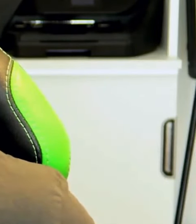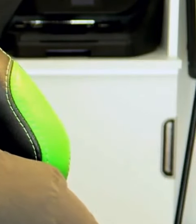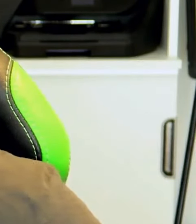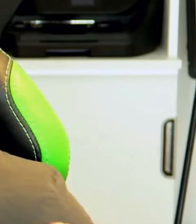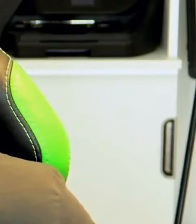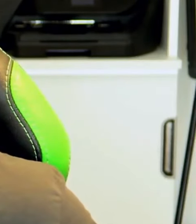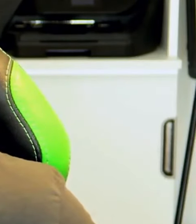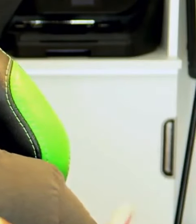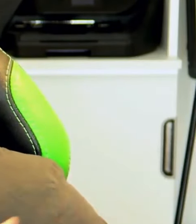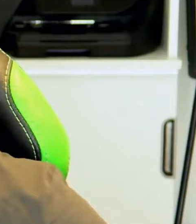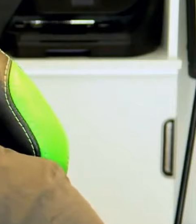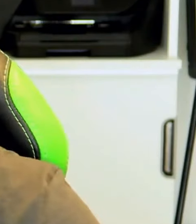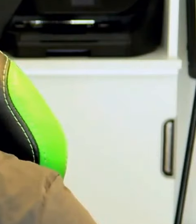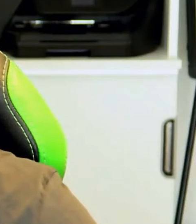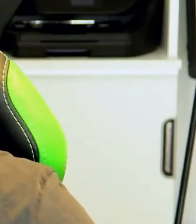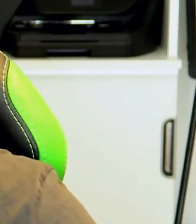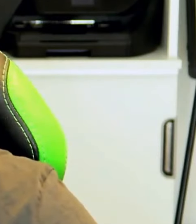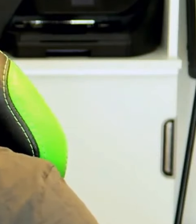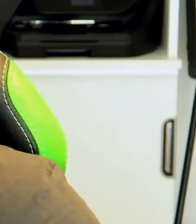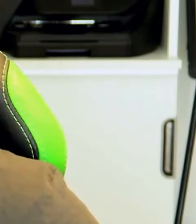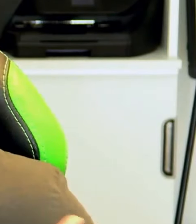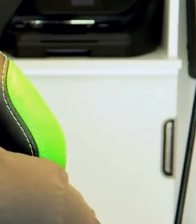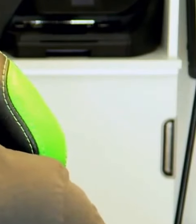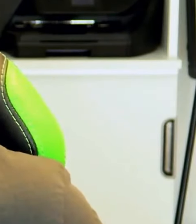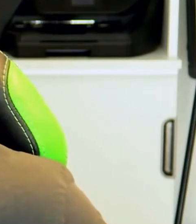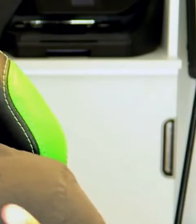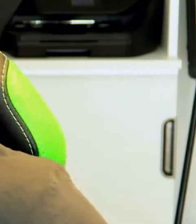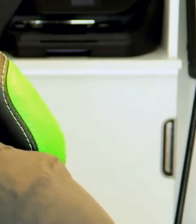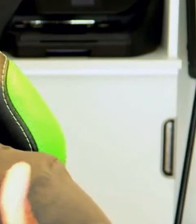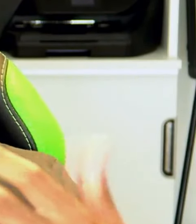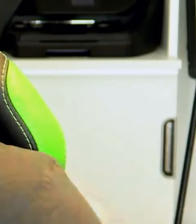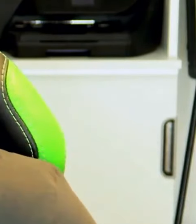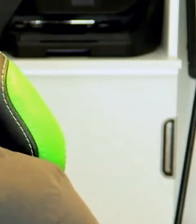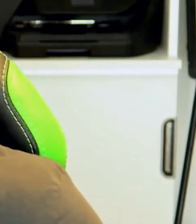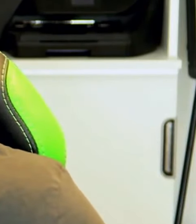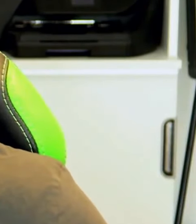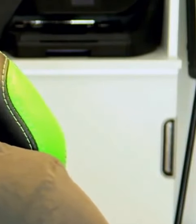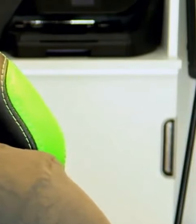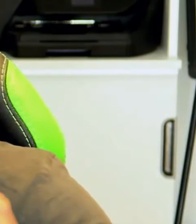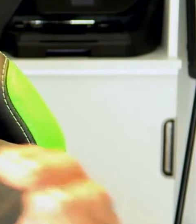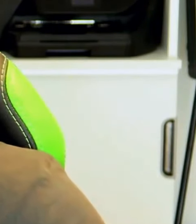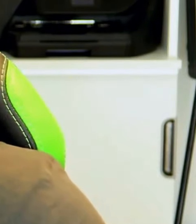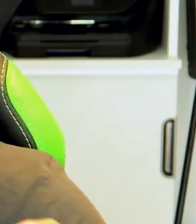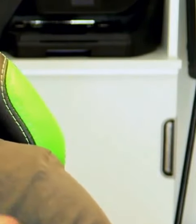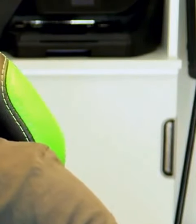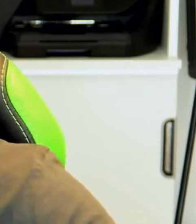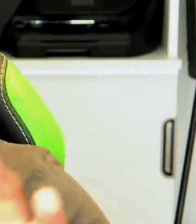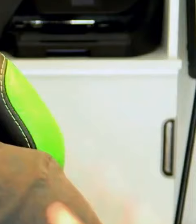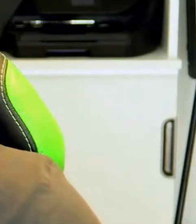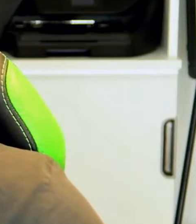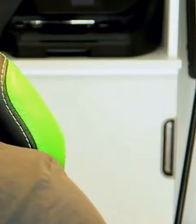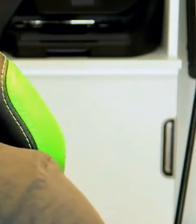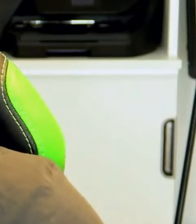EXPLAIN A LITTLE BIT ABOUT MYSELF AND MY RELATIONSHIP IN HISTORY WITH MINECRAFT.